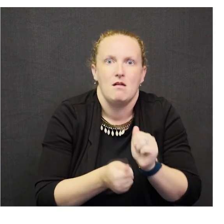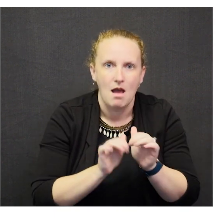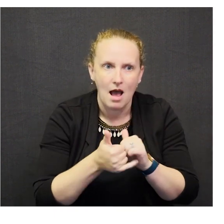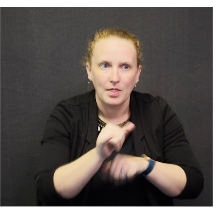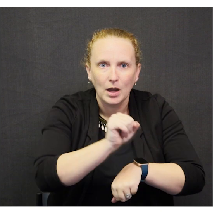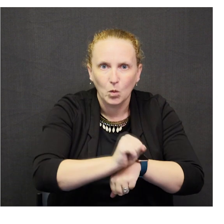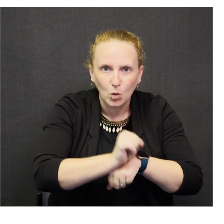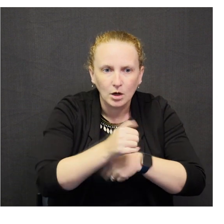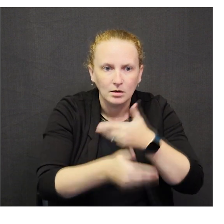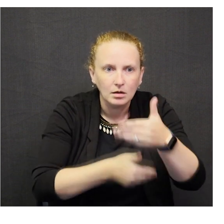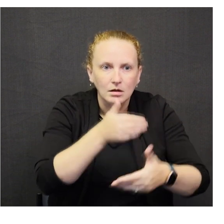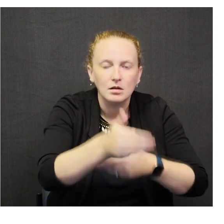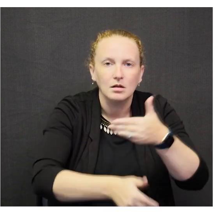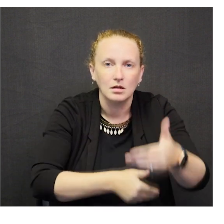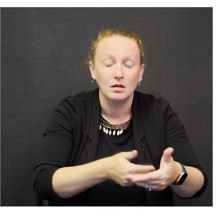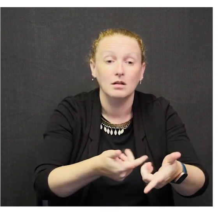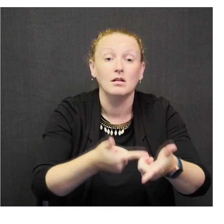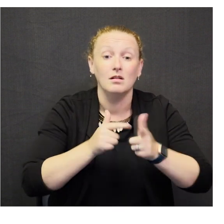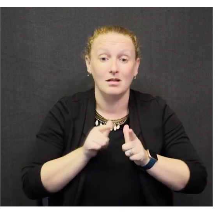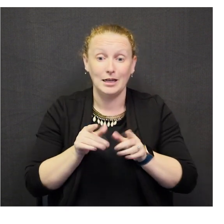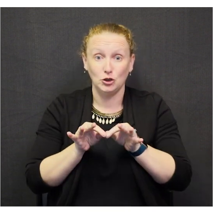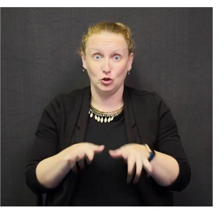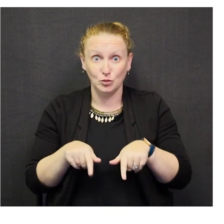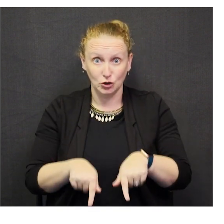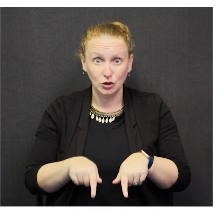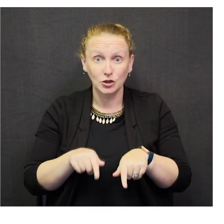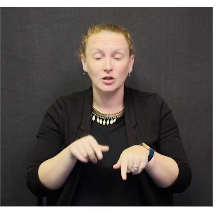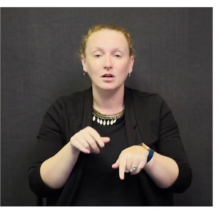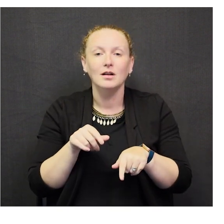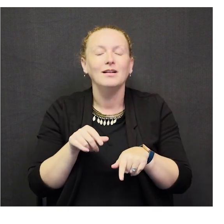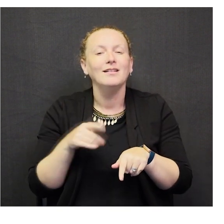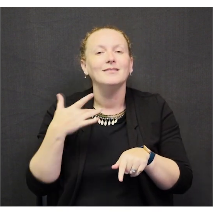said that you know some providers who used to just hang up at the end of a call or walk